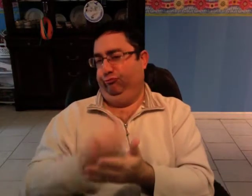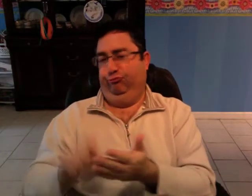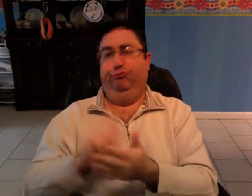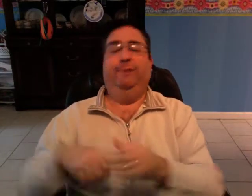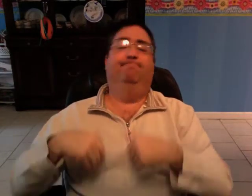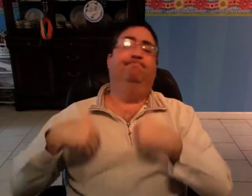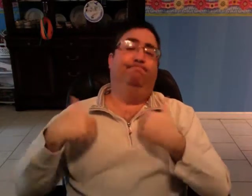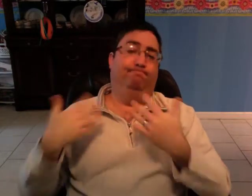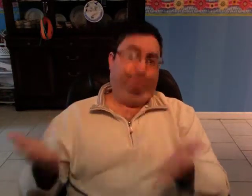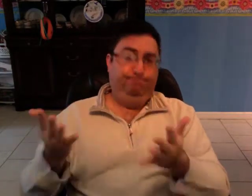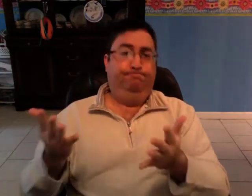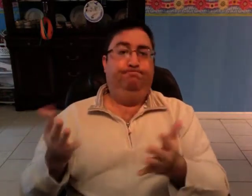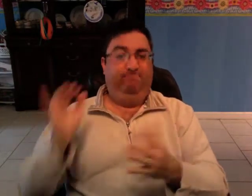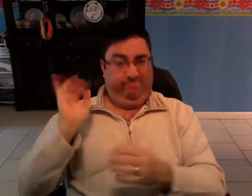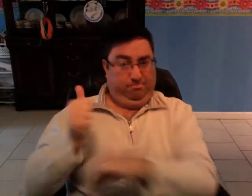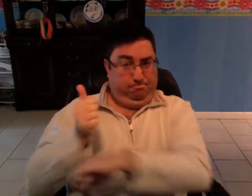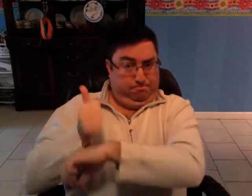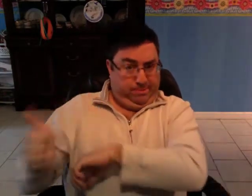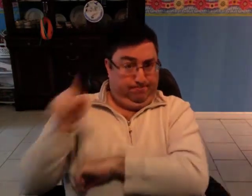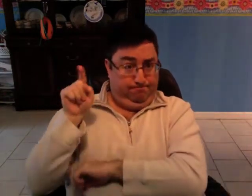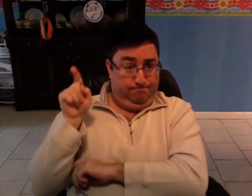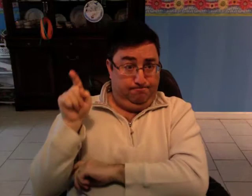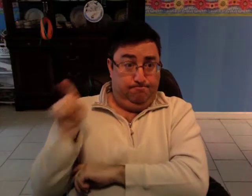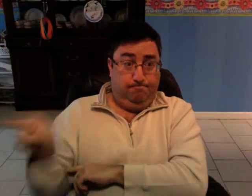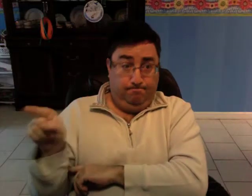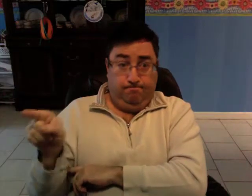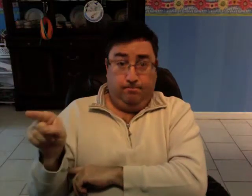It was the students that got blamed.